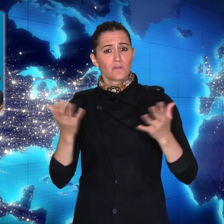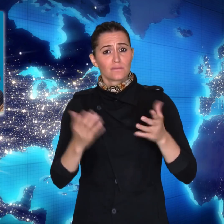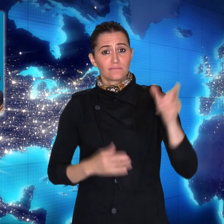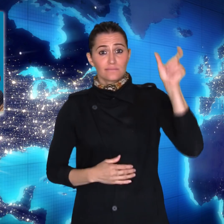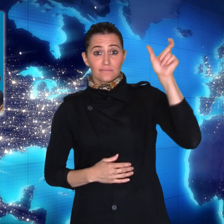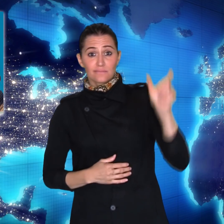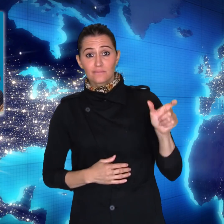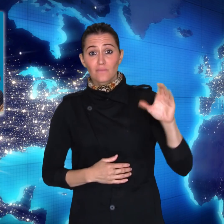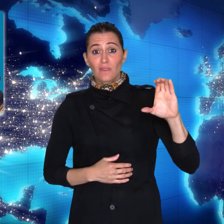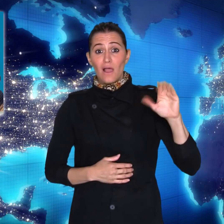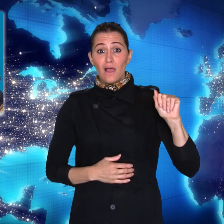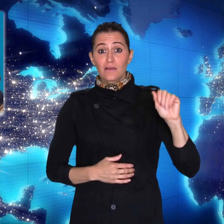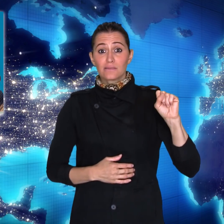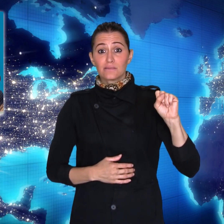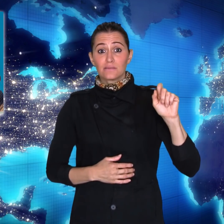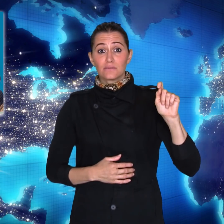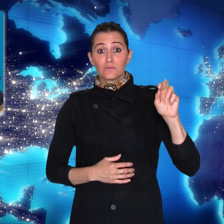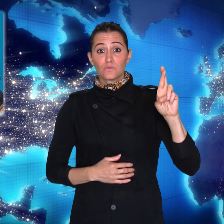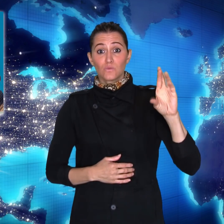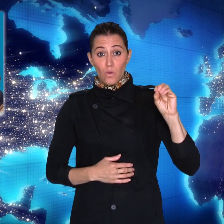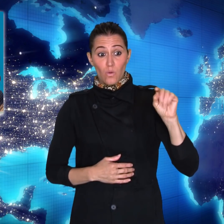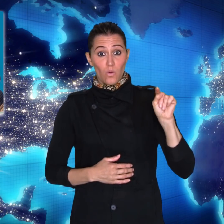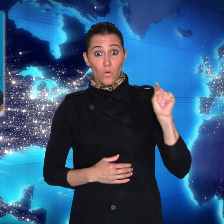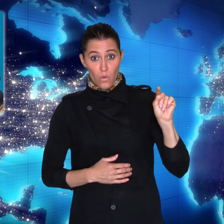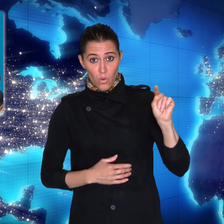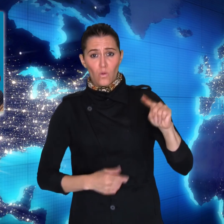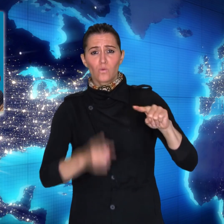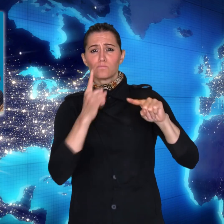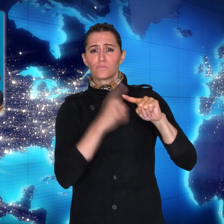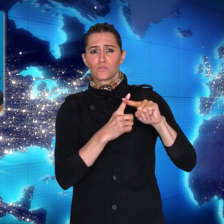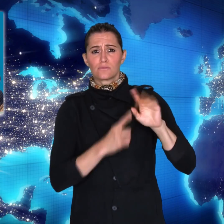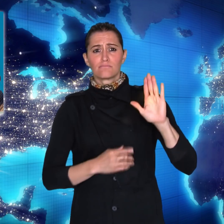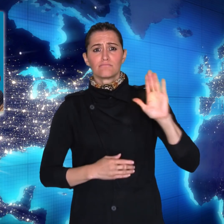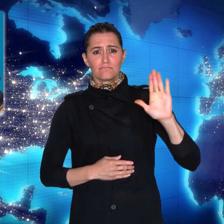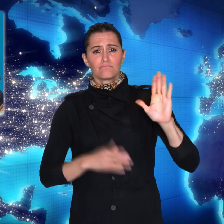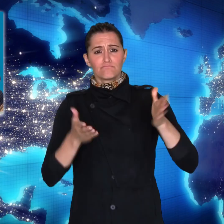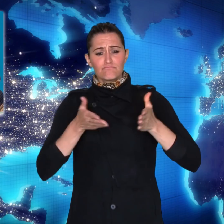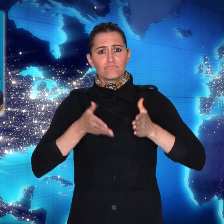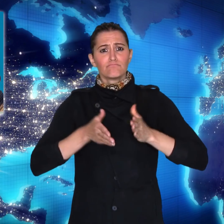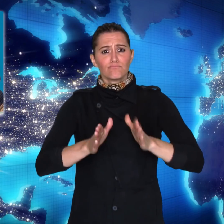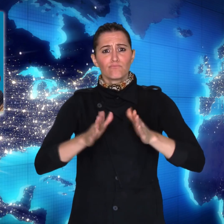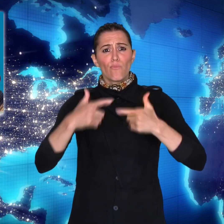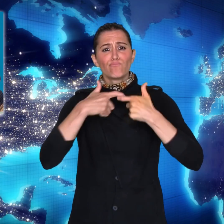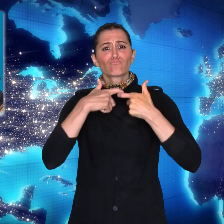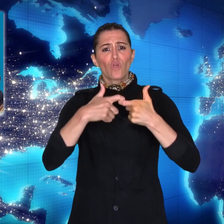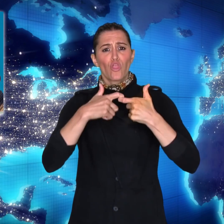led Cuba for nearly 60 years